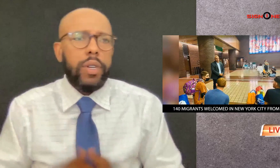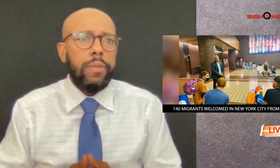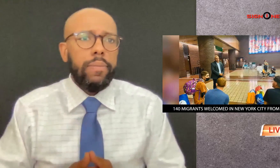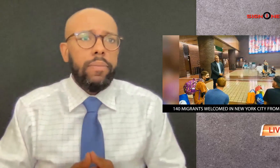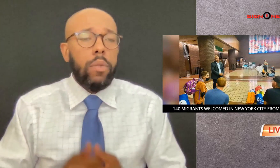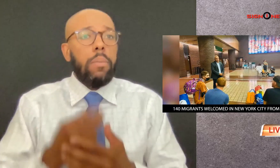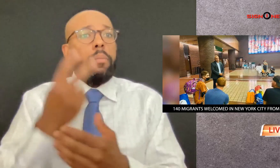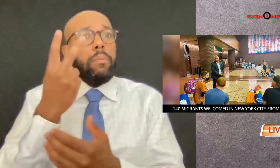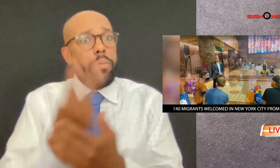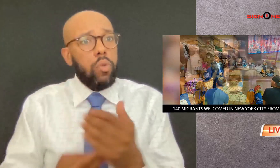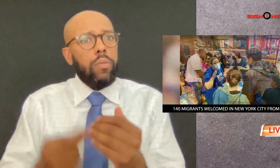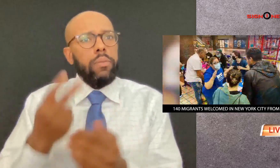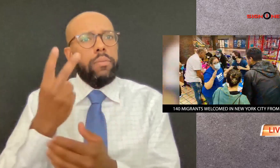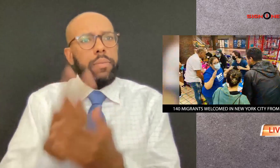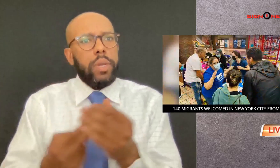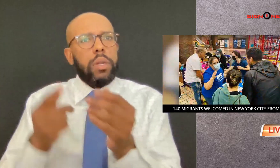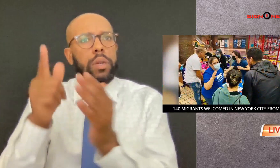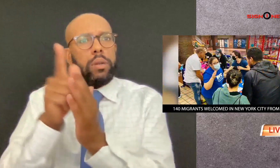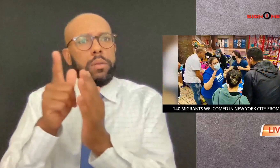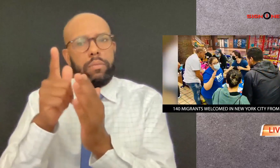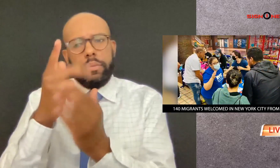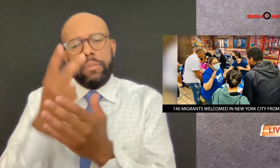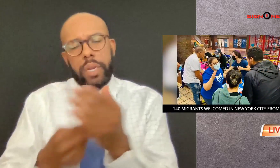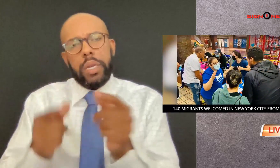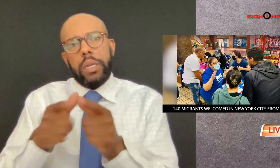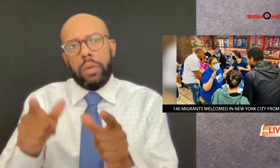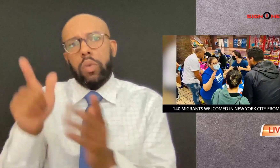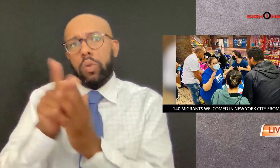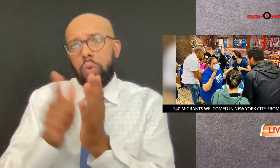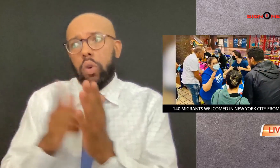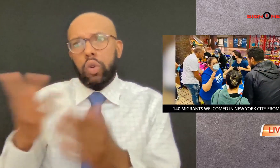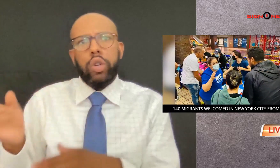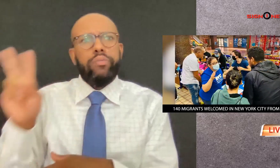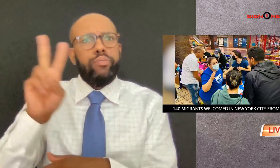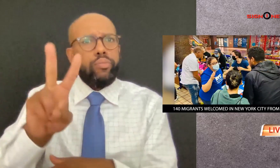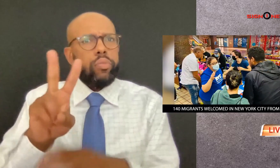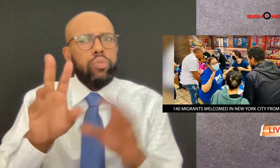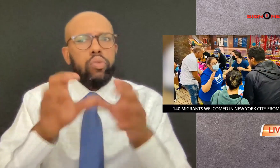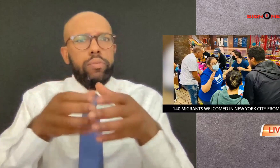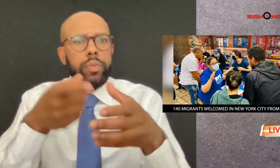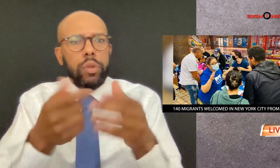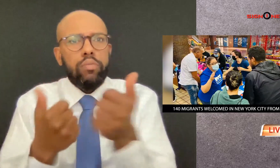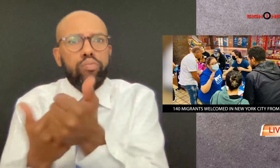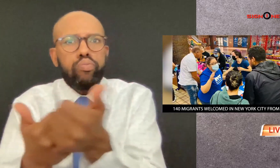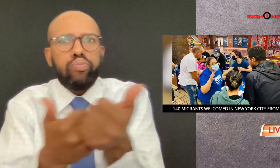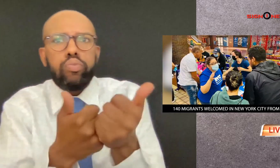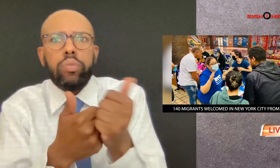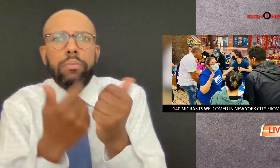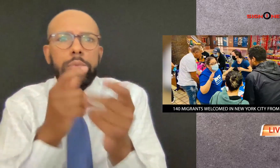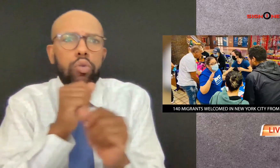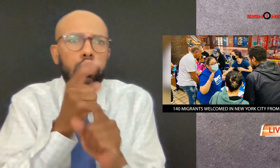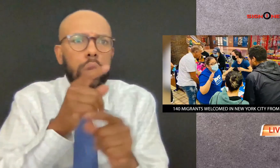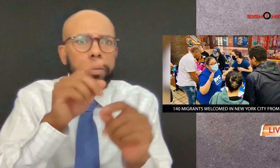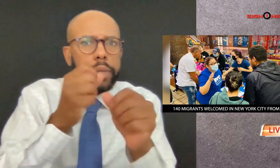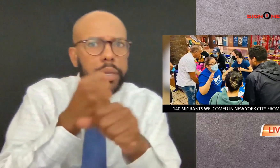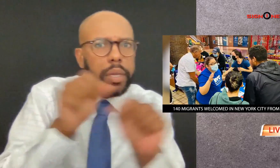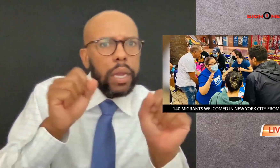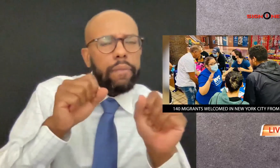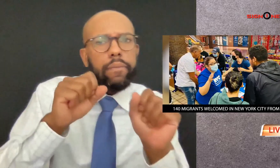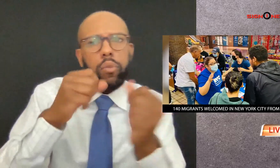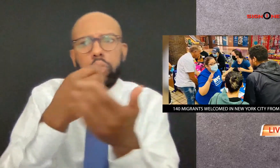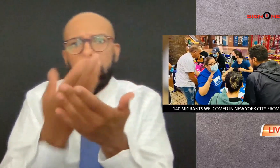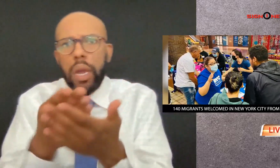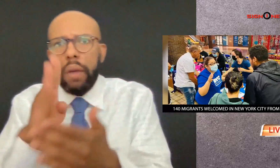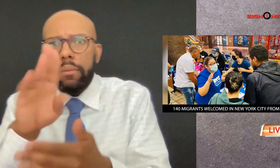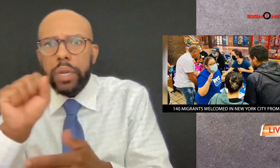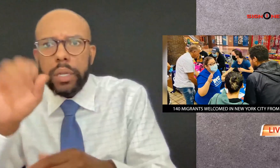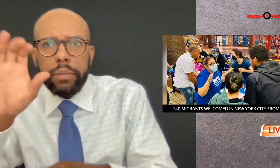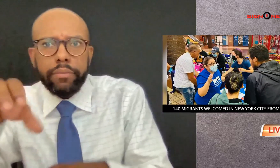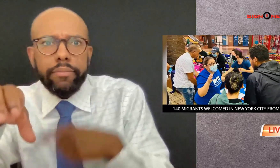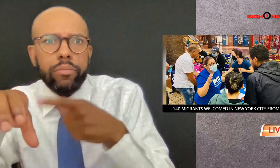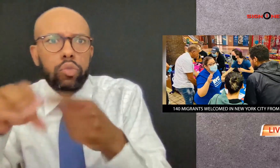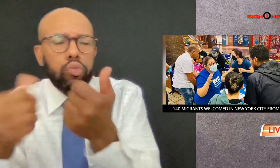water and clothing Two bilingual lawyers were at the port authority